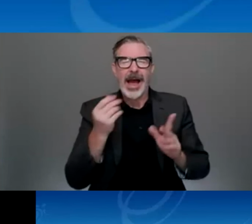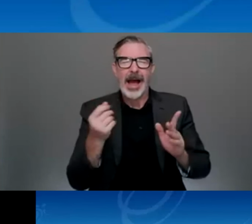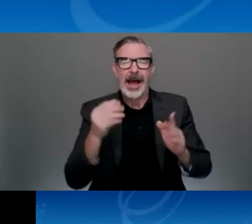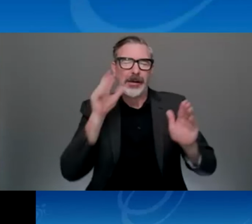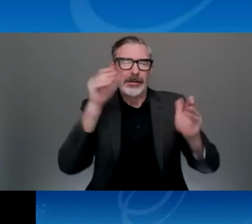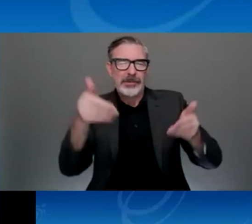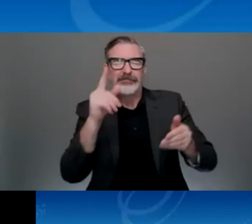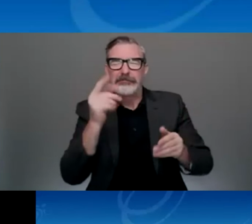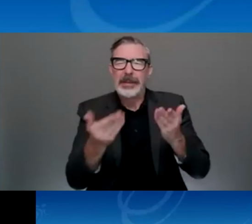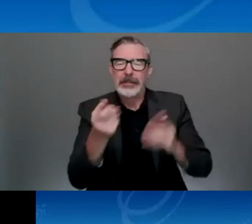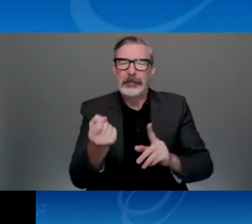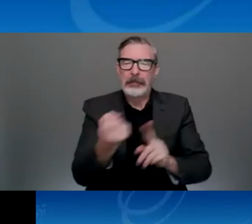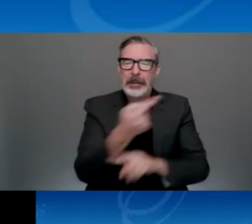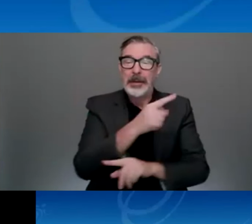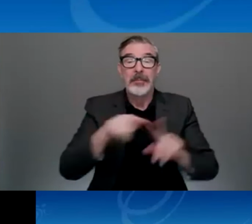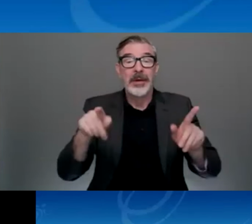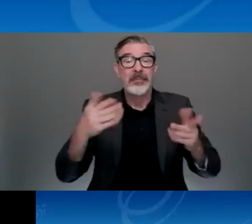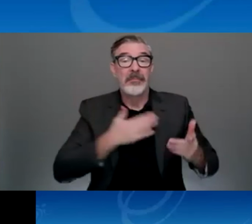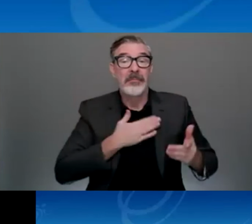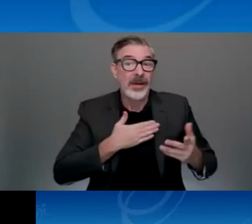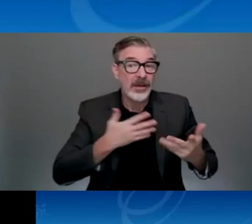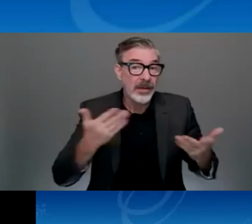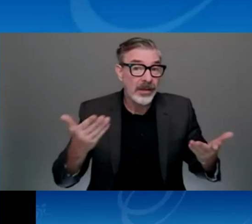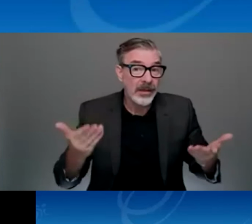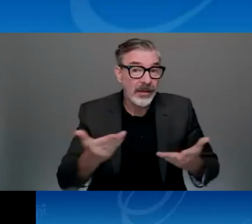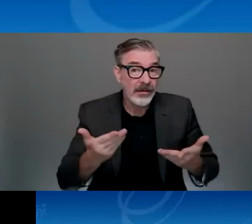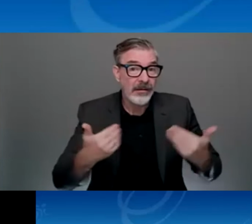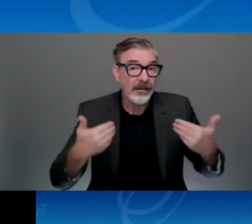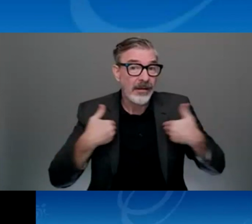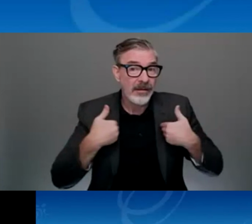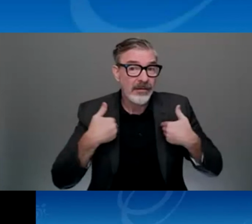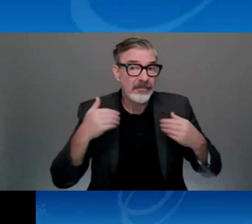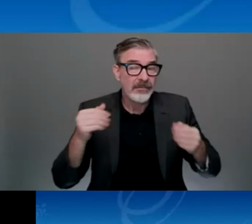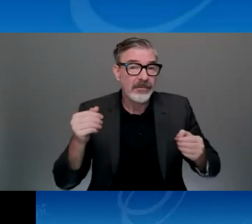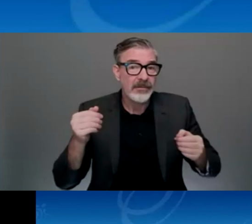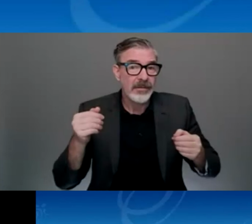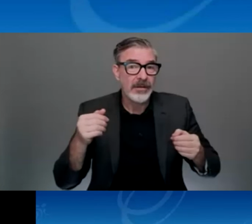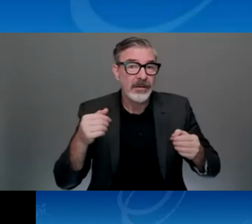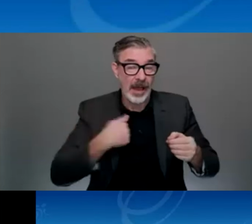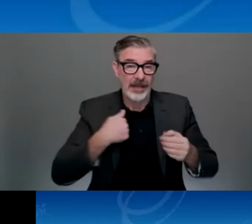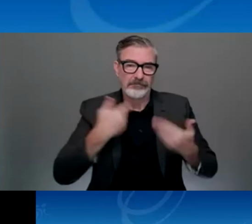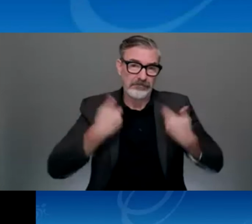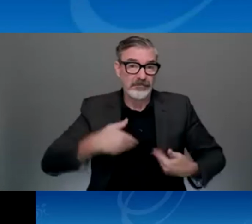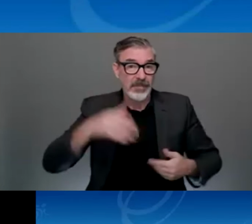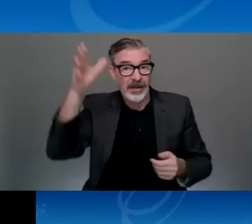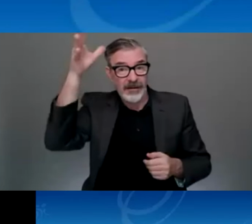life with physical disabilities and advocating for inclusivity. I am a father, a husband